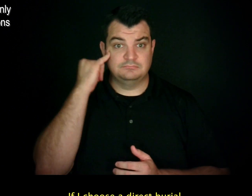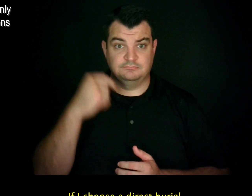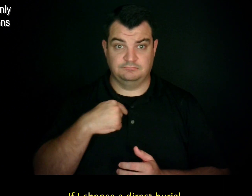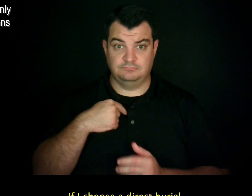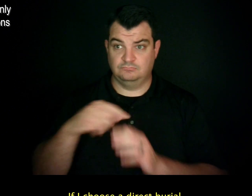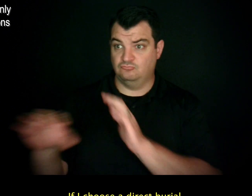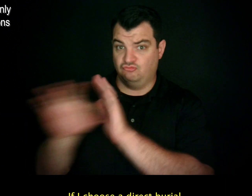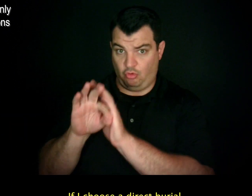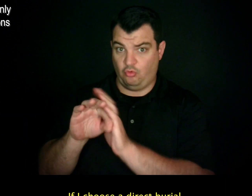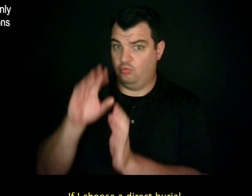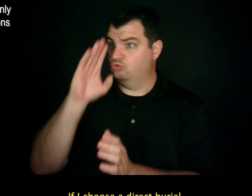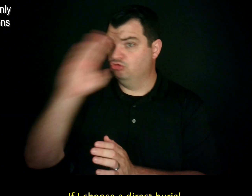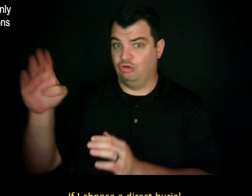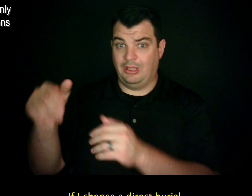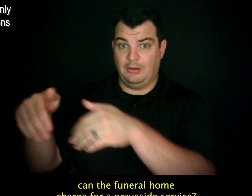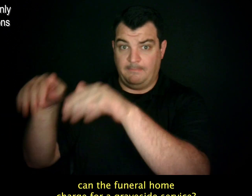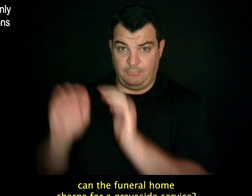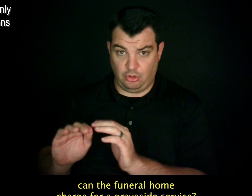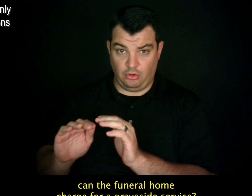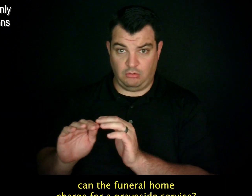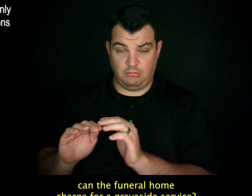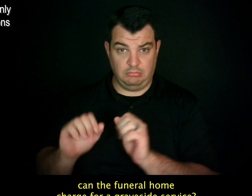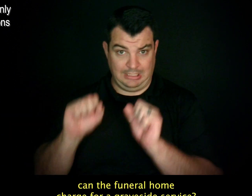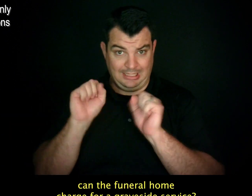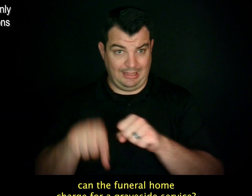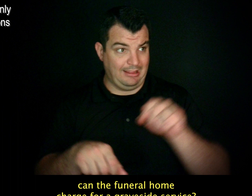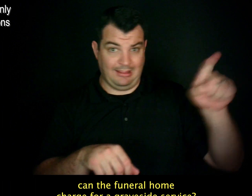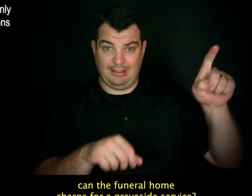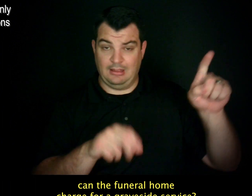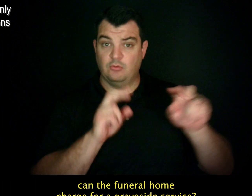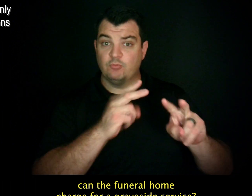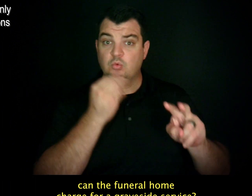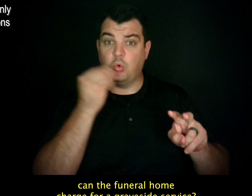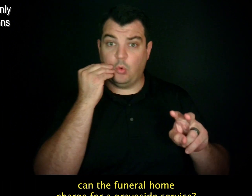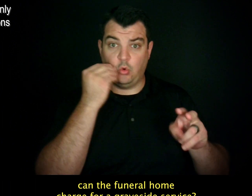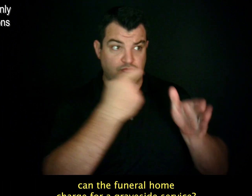If I choose a direct burial, can the funeral home charge for a graveside service?